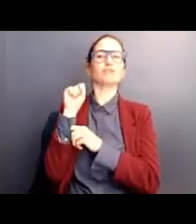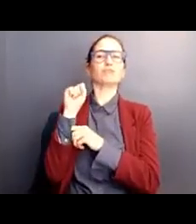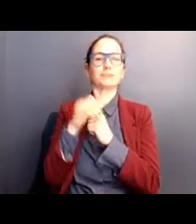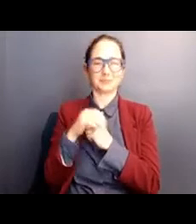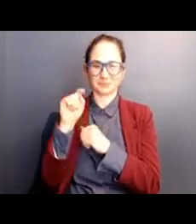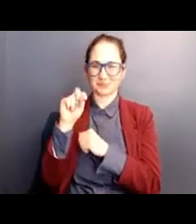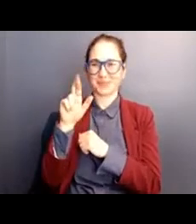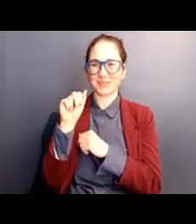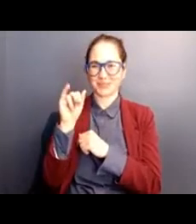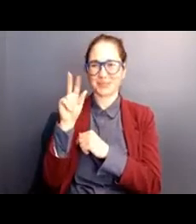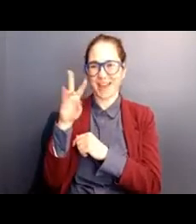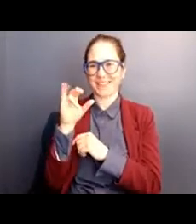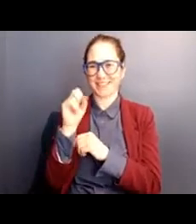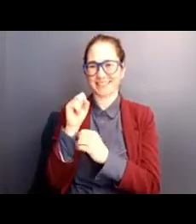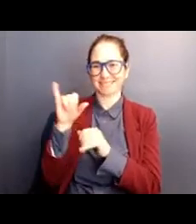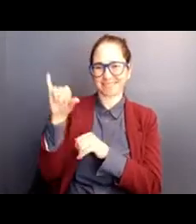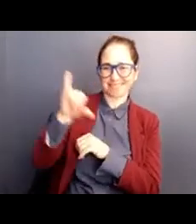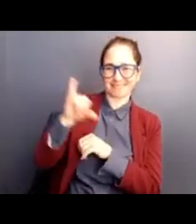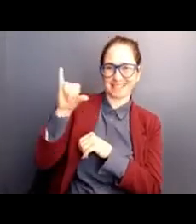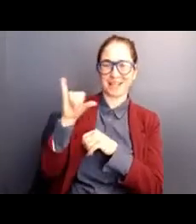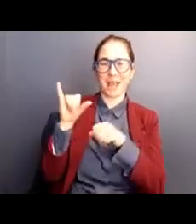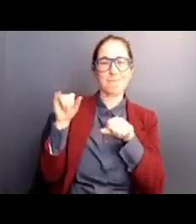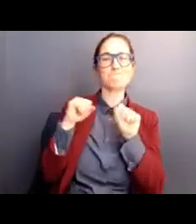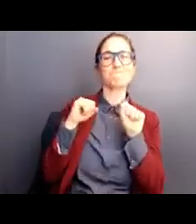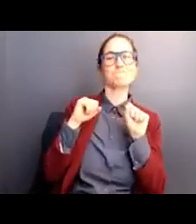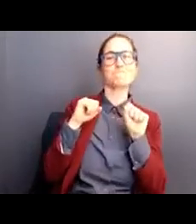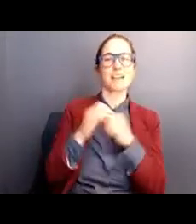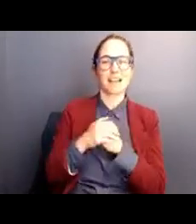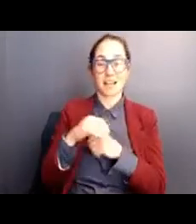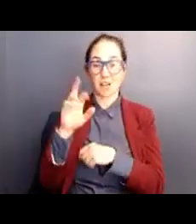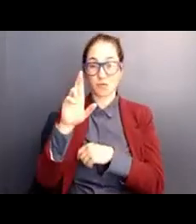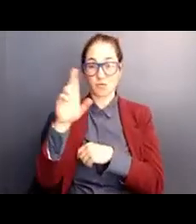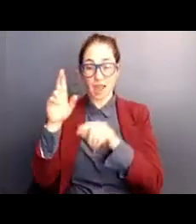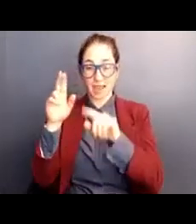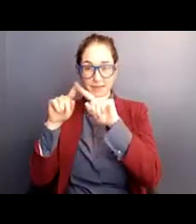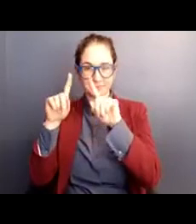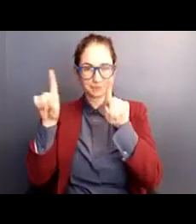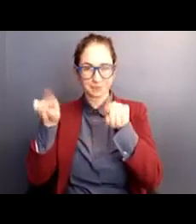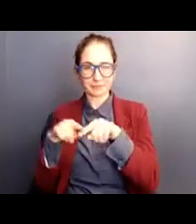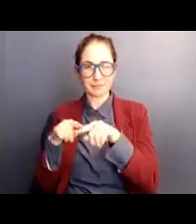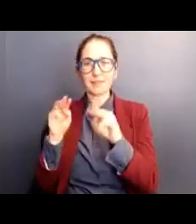copying that posture as well. And on the right is museum of fine arts